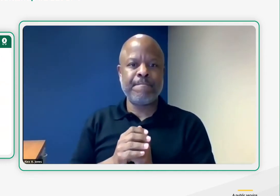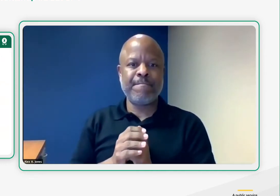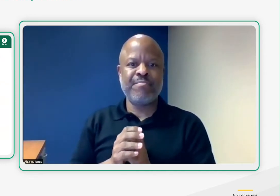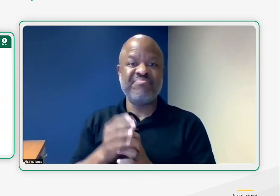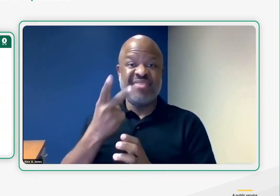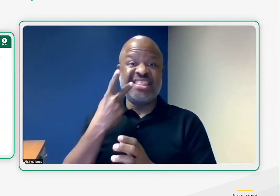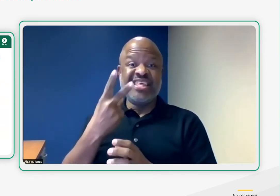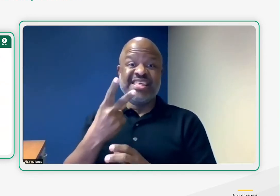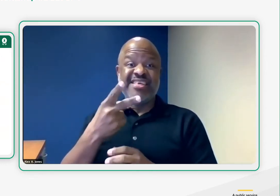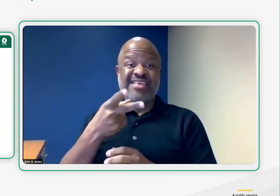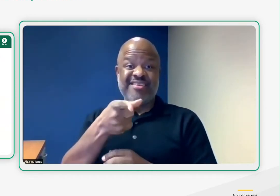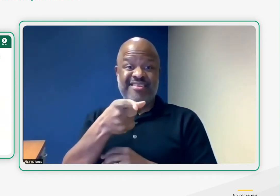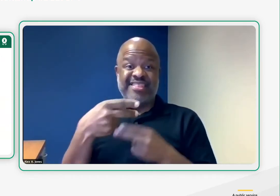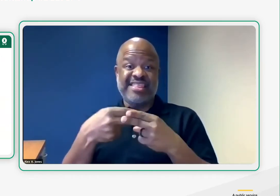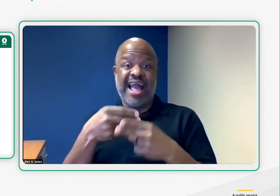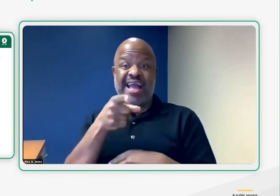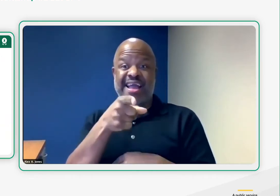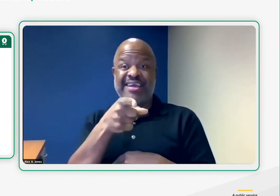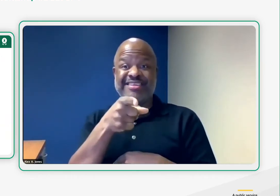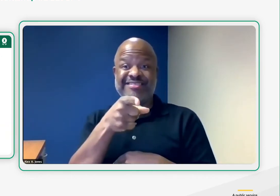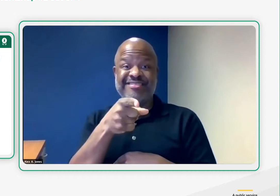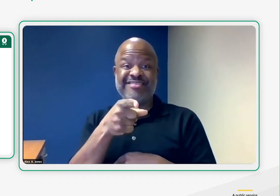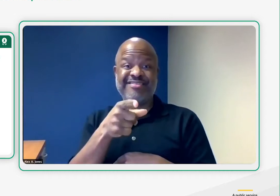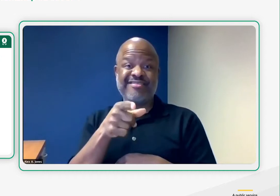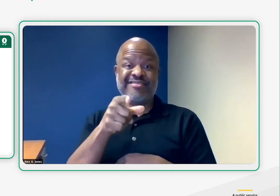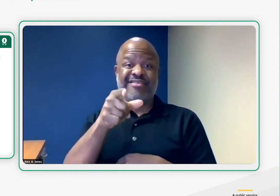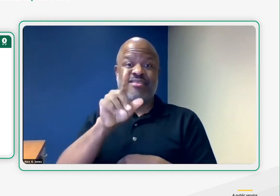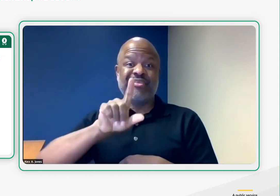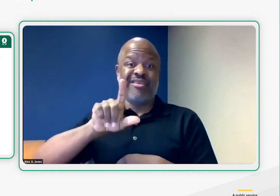So, when you see this slide right here,